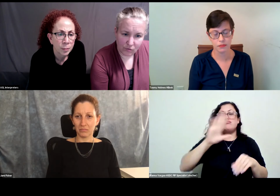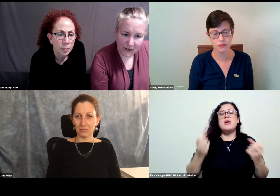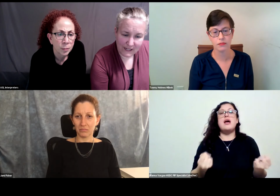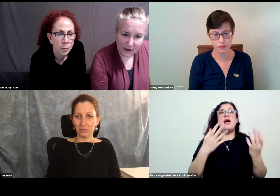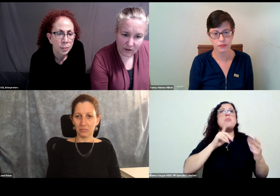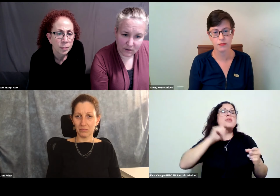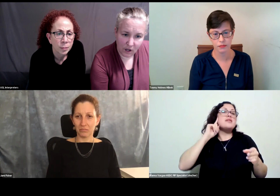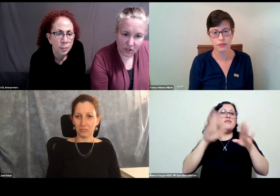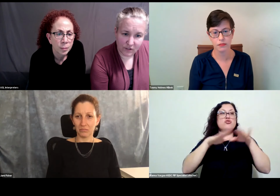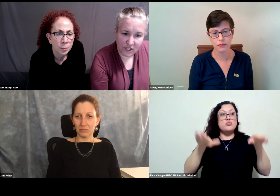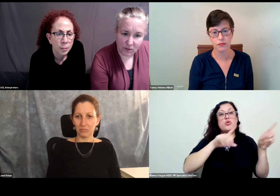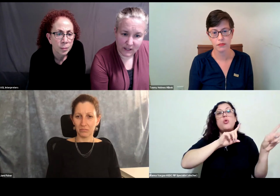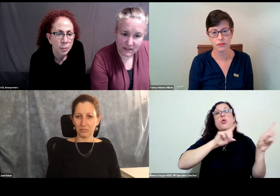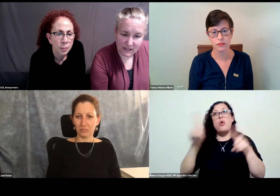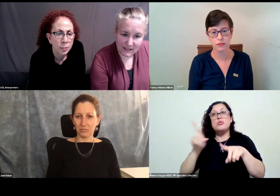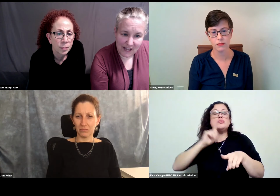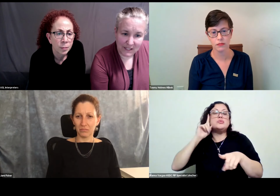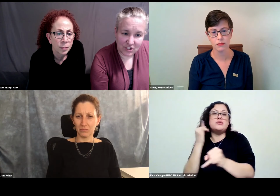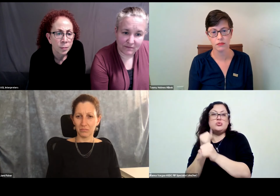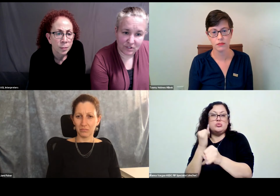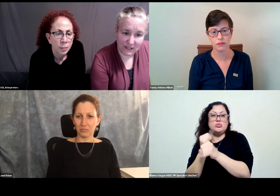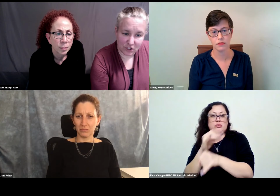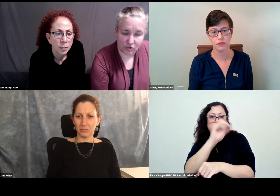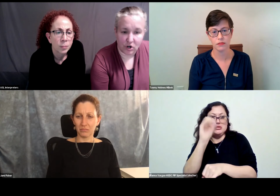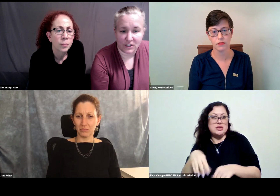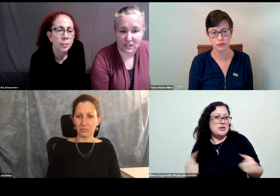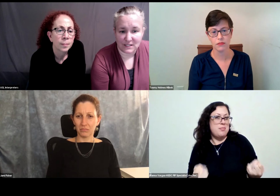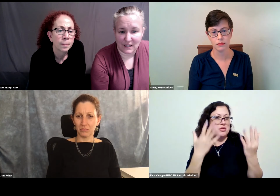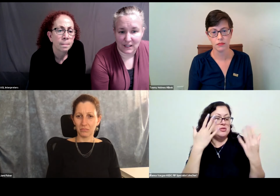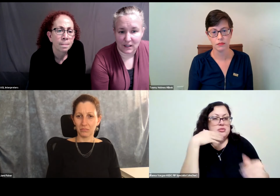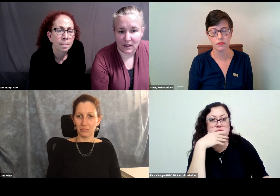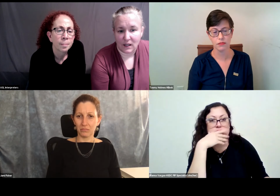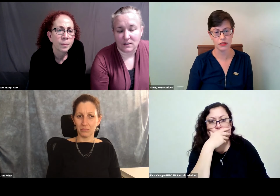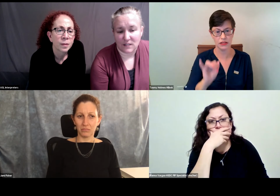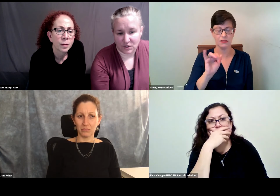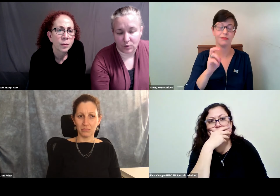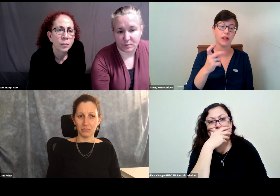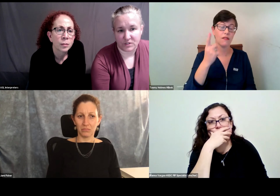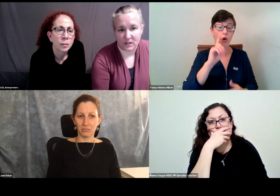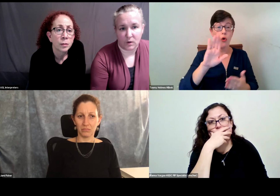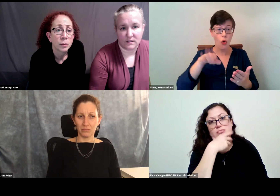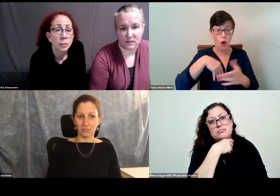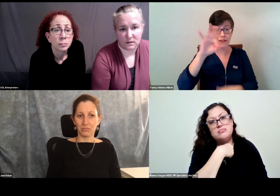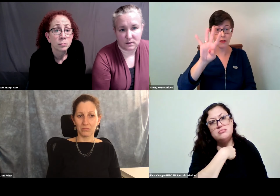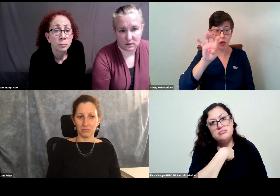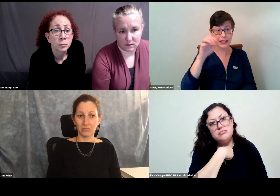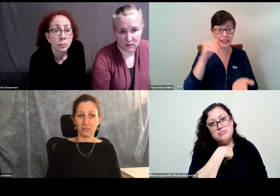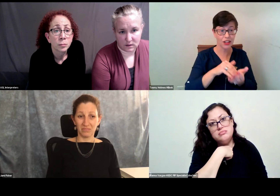Right now, all over the United States, how many deaf children are actually attending def schools percentage wise.